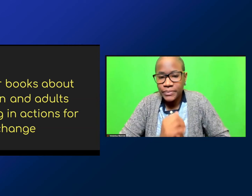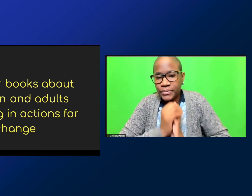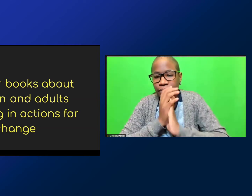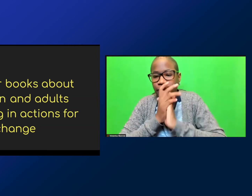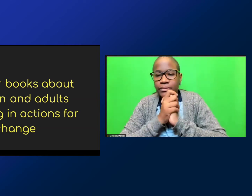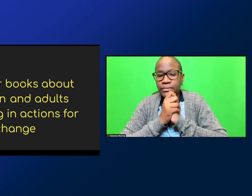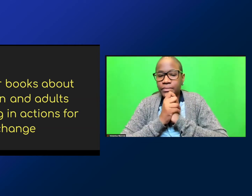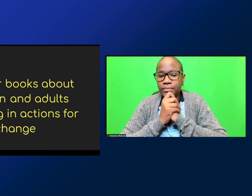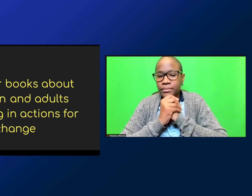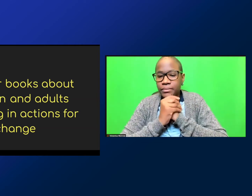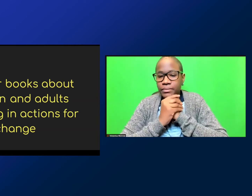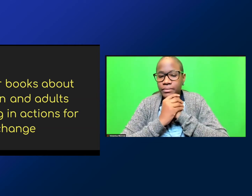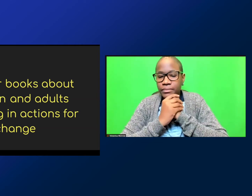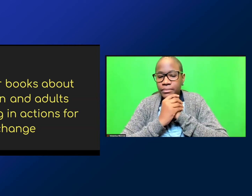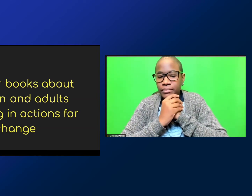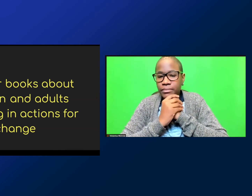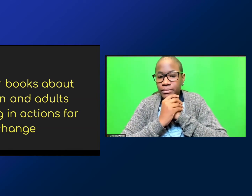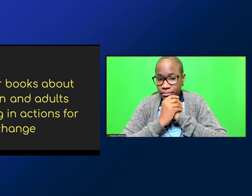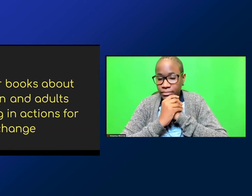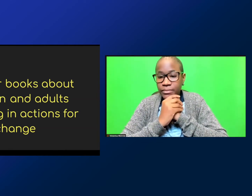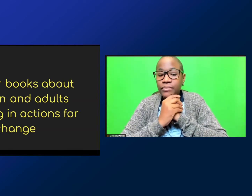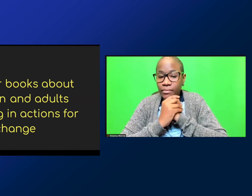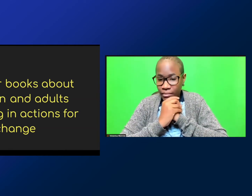all the girls doing it another way that's going to be a message that sticks with them